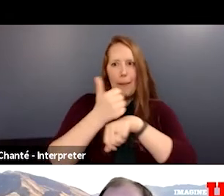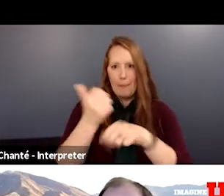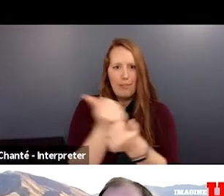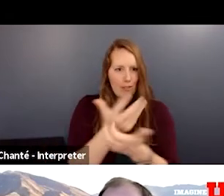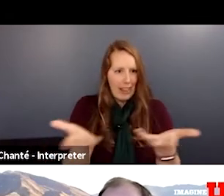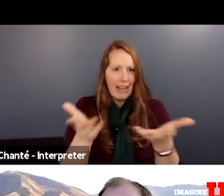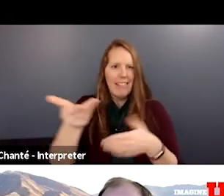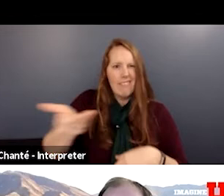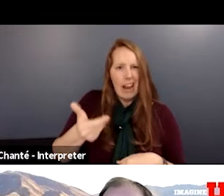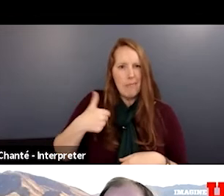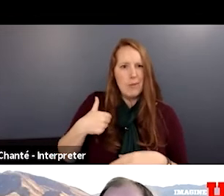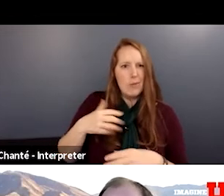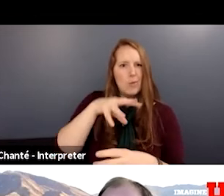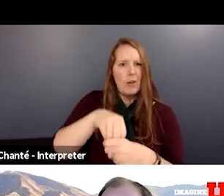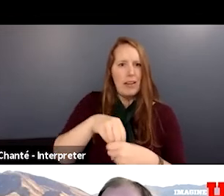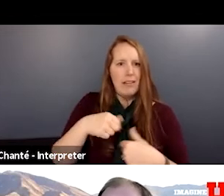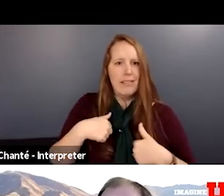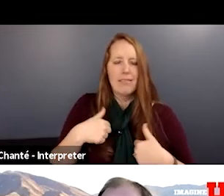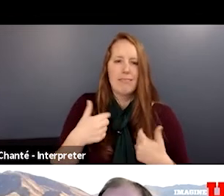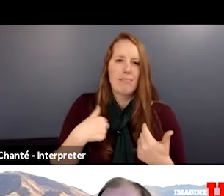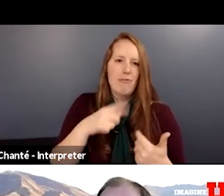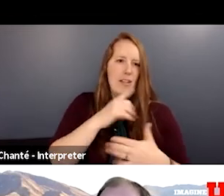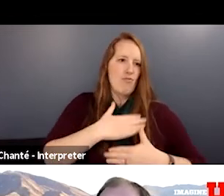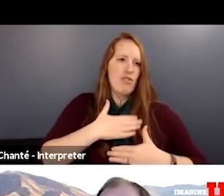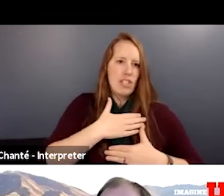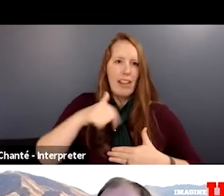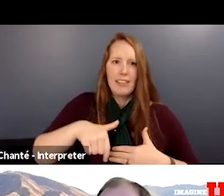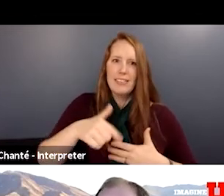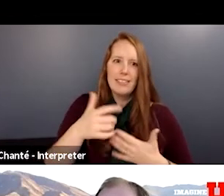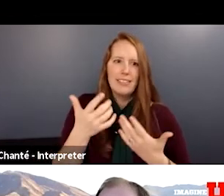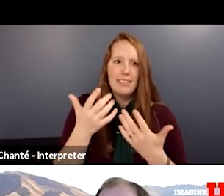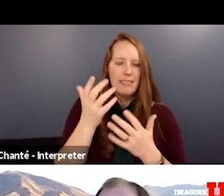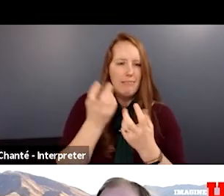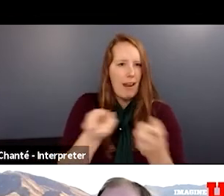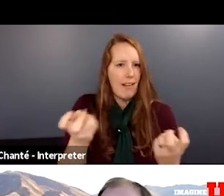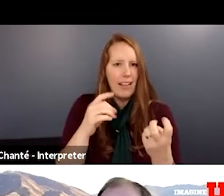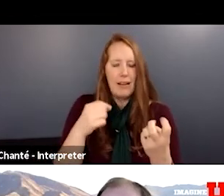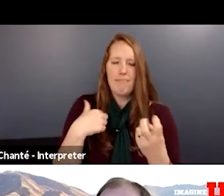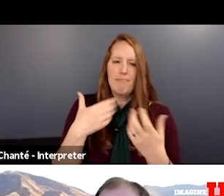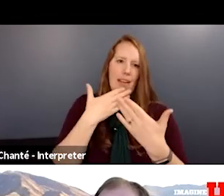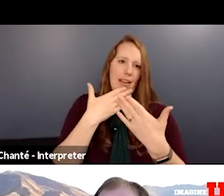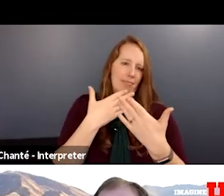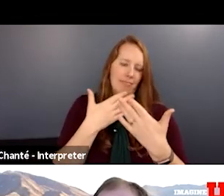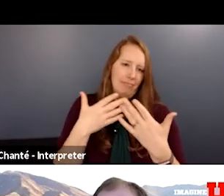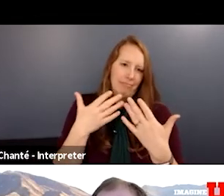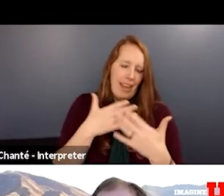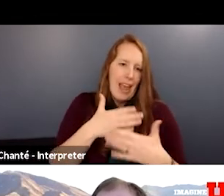It's much appreciated and it's great that these folks have been able to have the opportunity to speak about